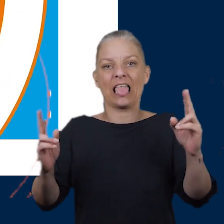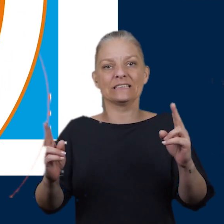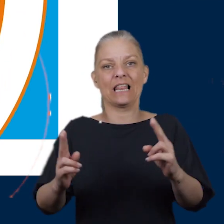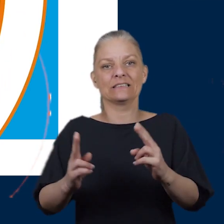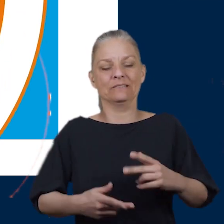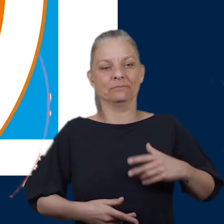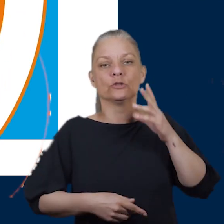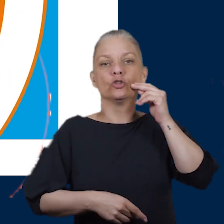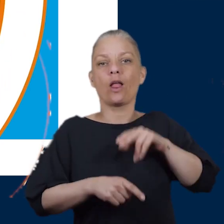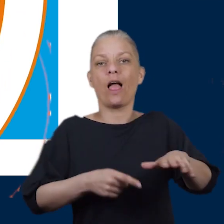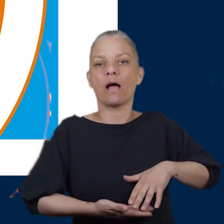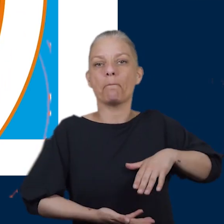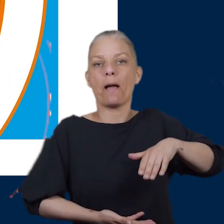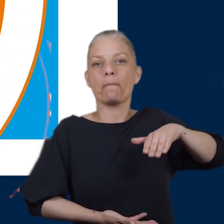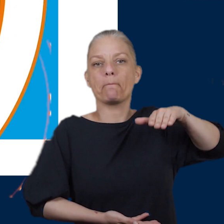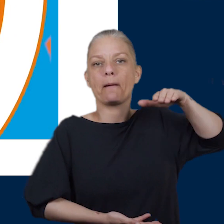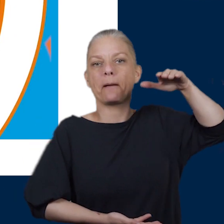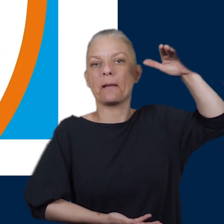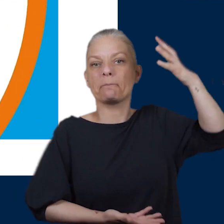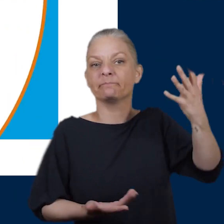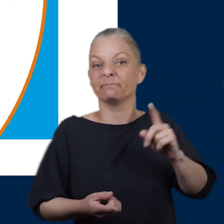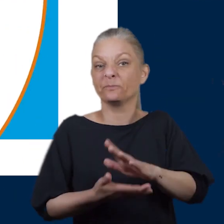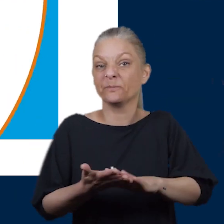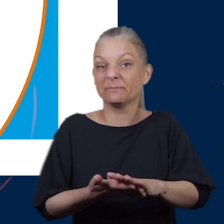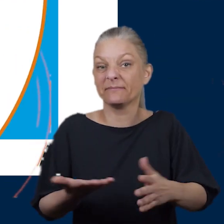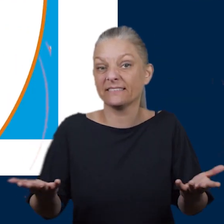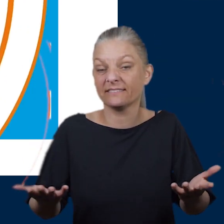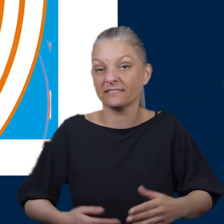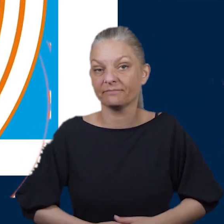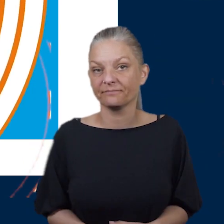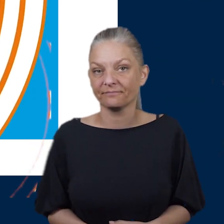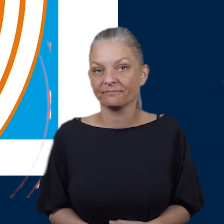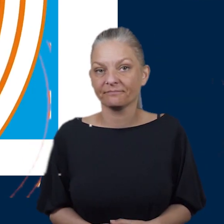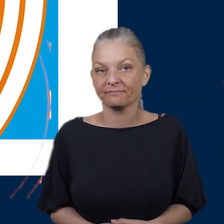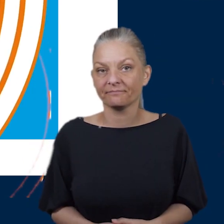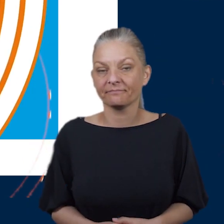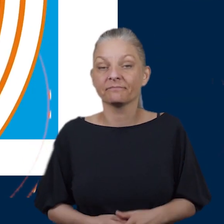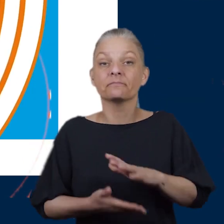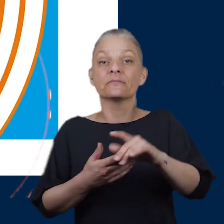this causes even higher blood glucose levels so what does this mean well as your body can't